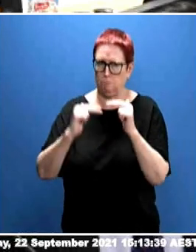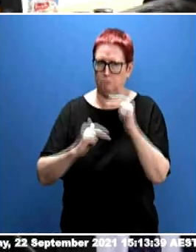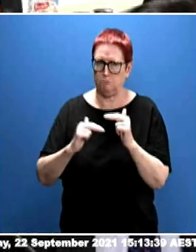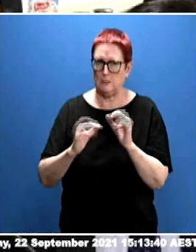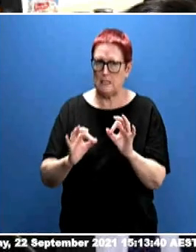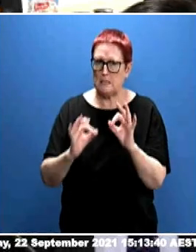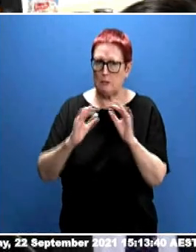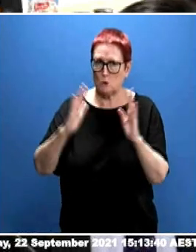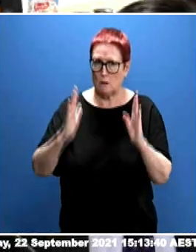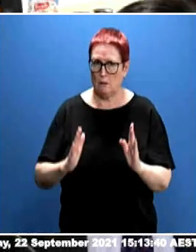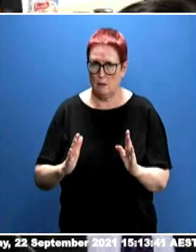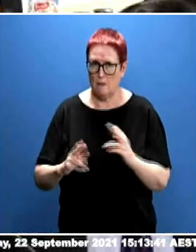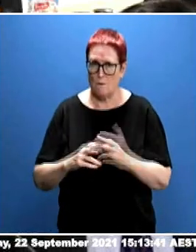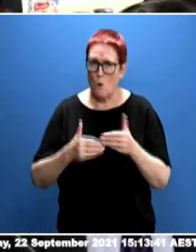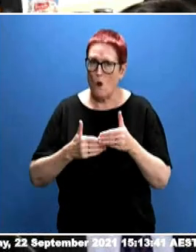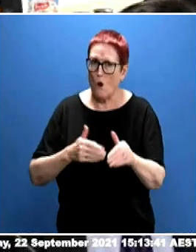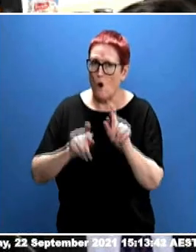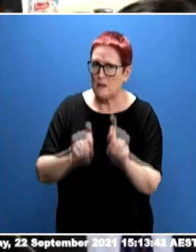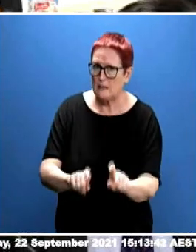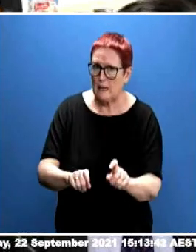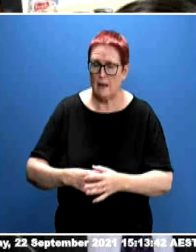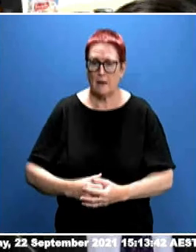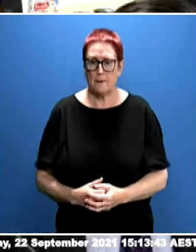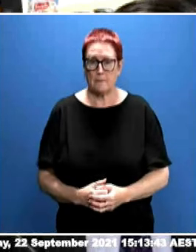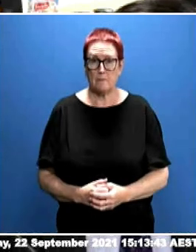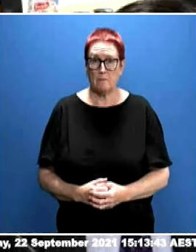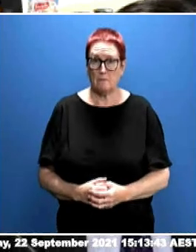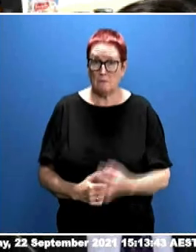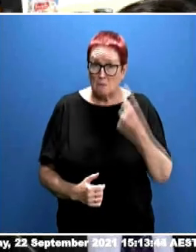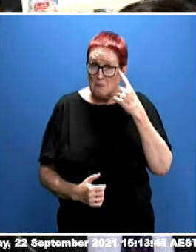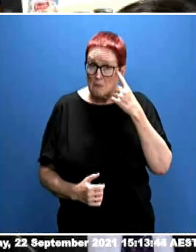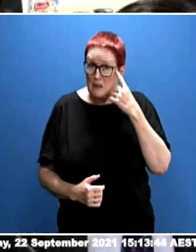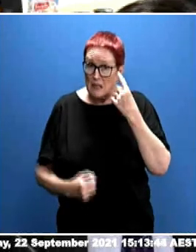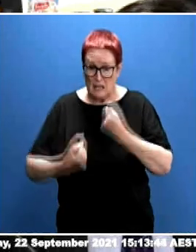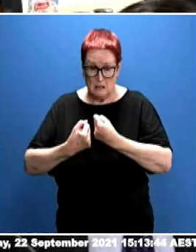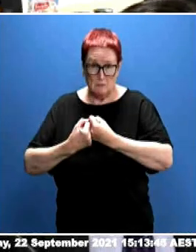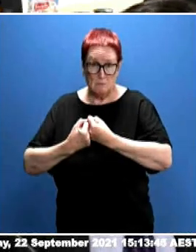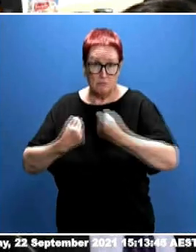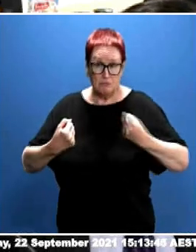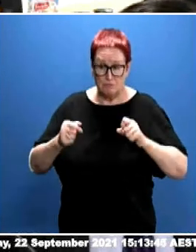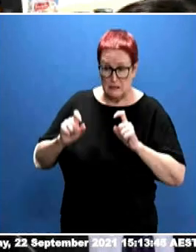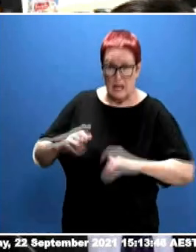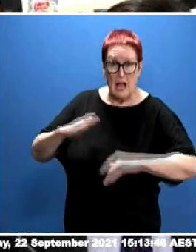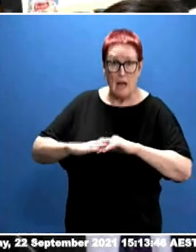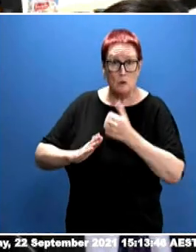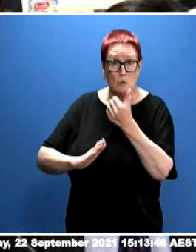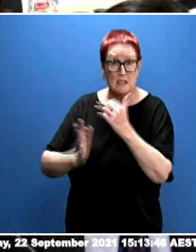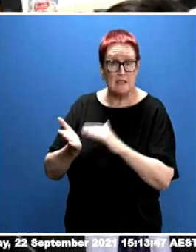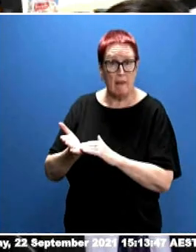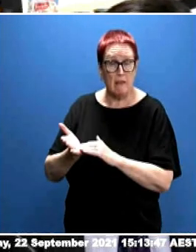Do you consider that --- extensions up to six months if the other thing that